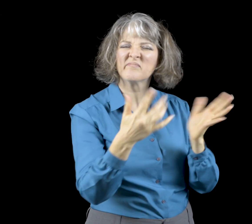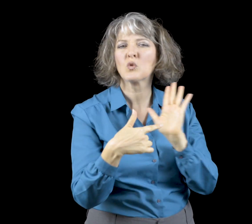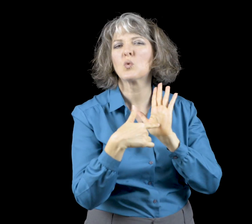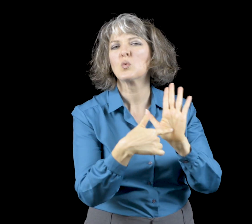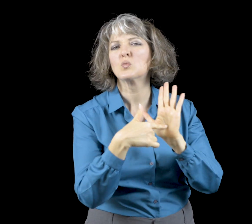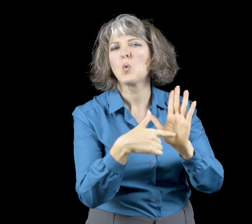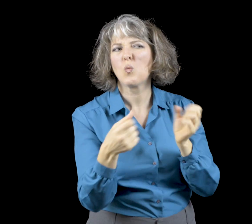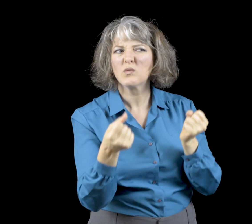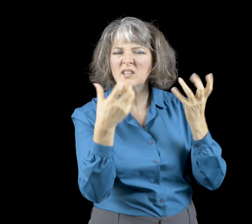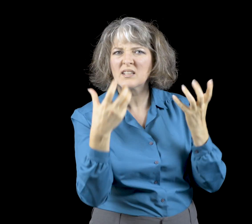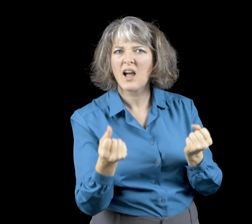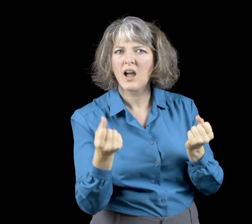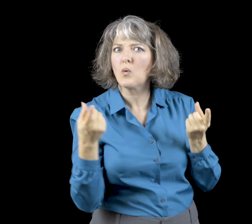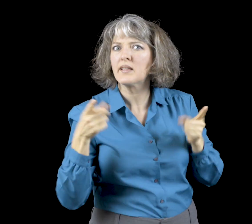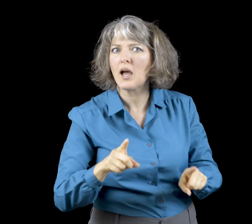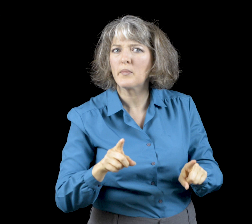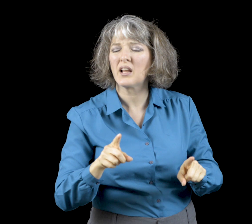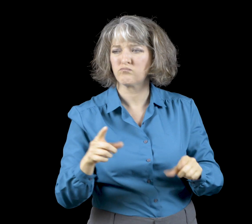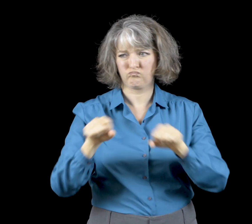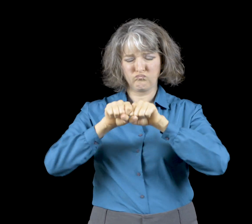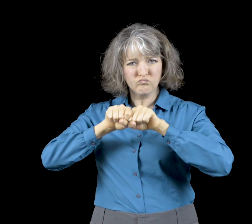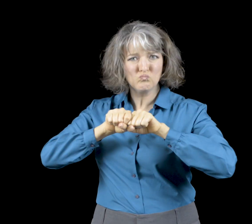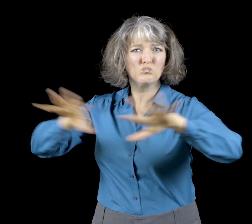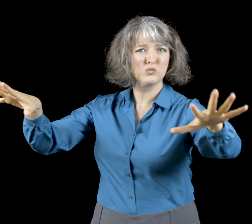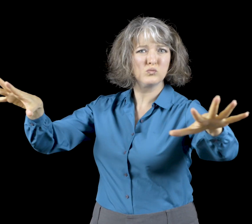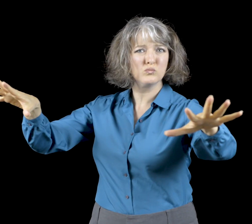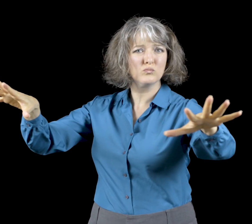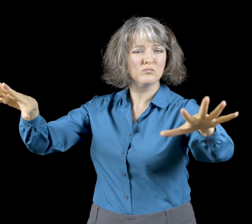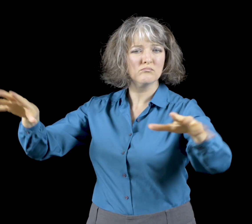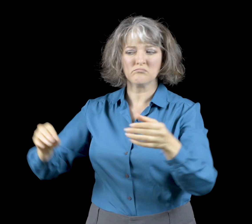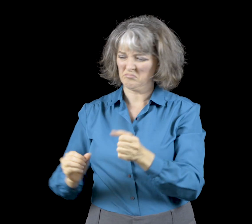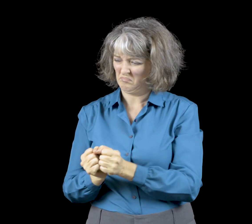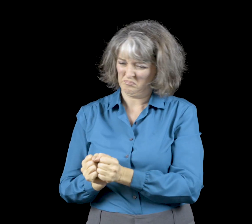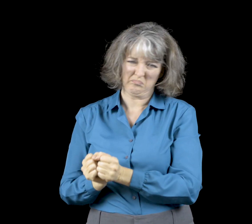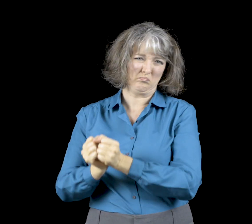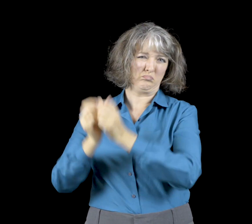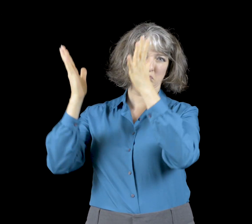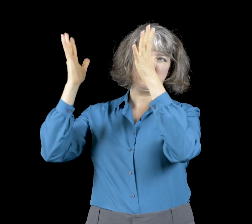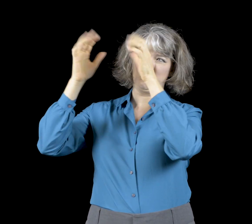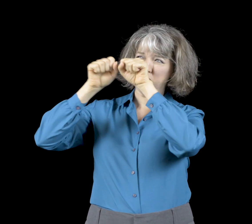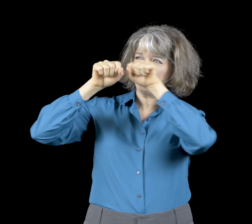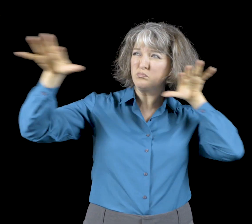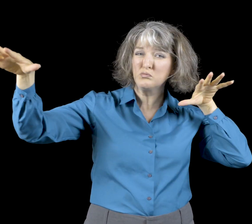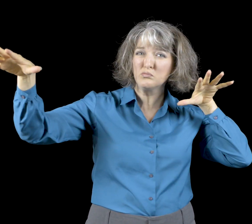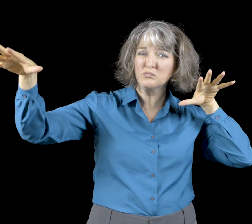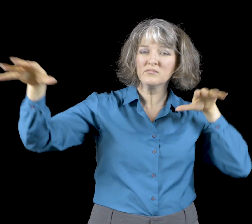A sign that is revealing the action. Or scatter. Heave and belch.